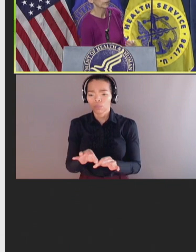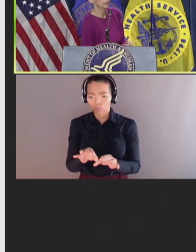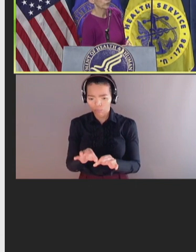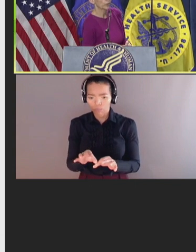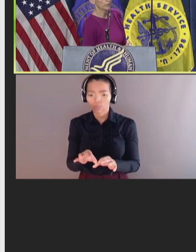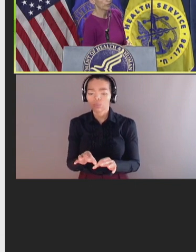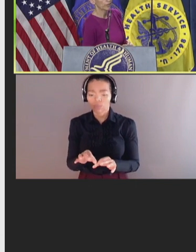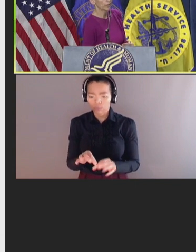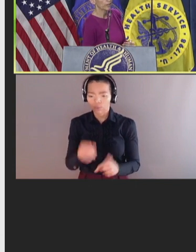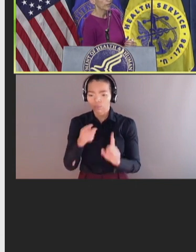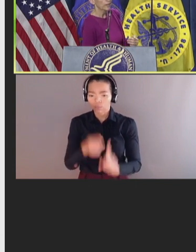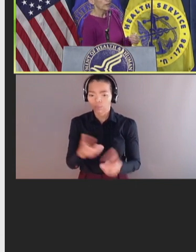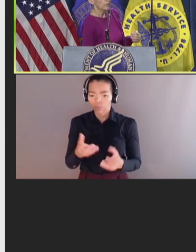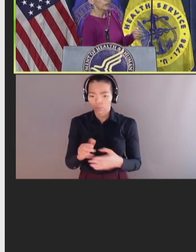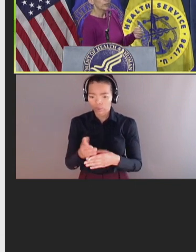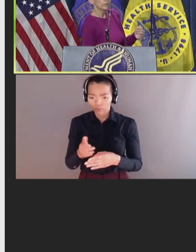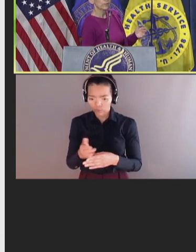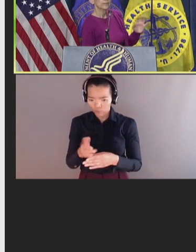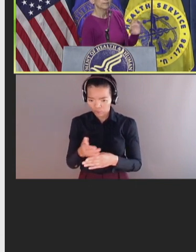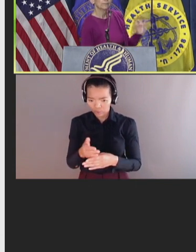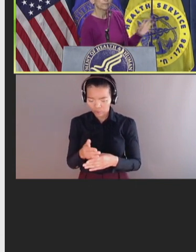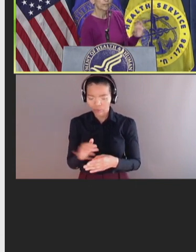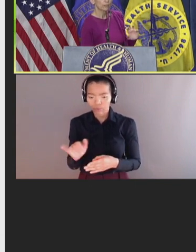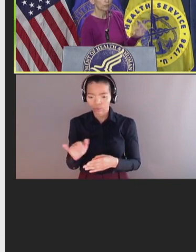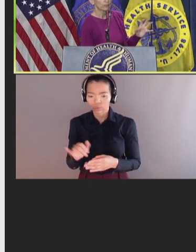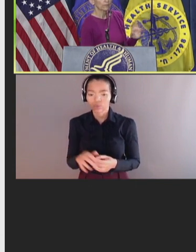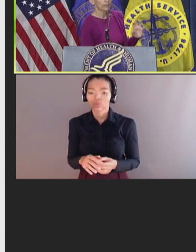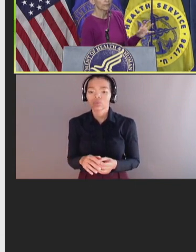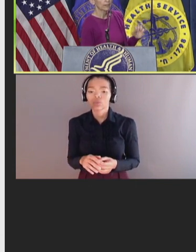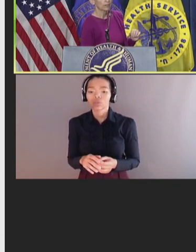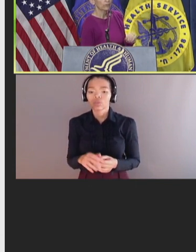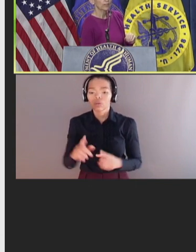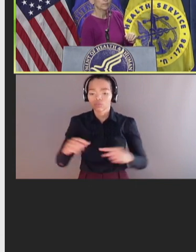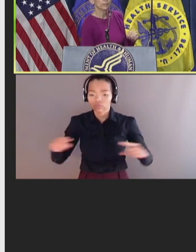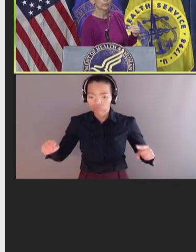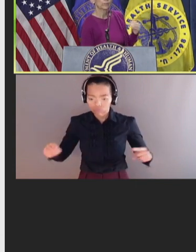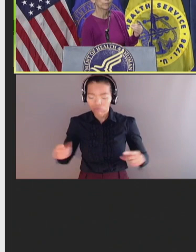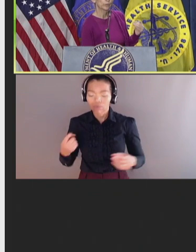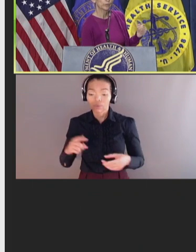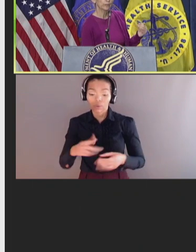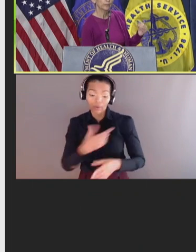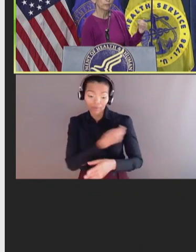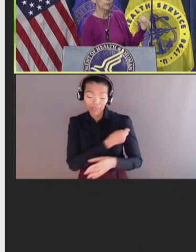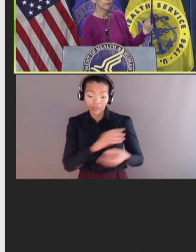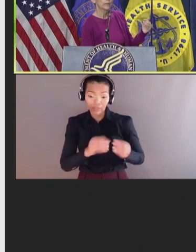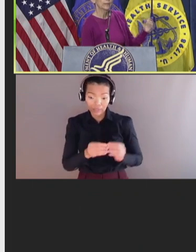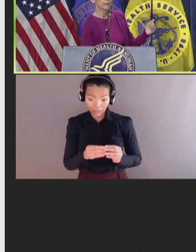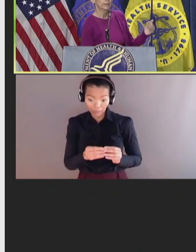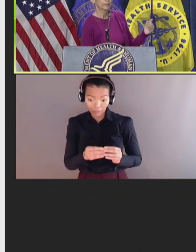to share today, which is that these differentials in vaccination rates are important when we look at